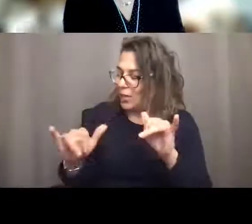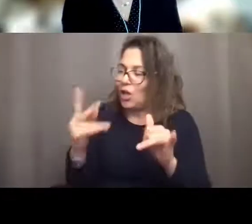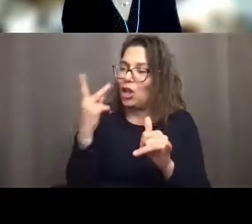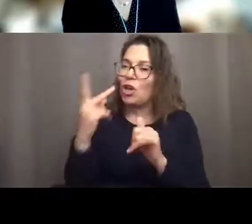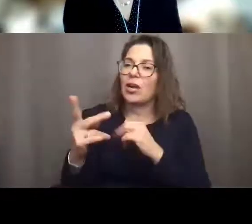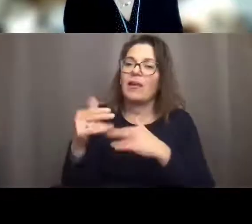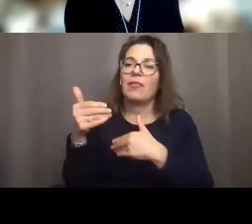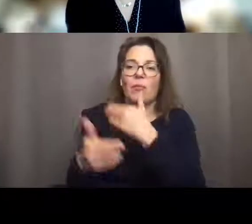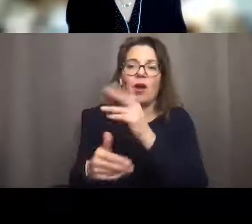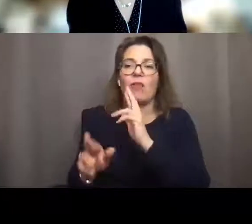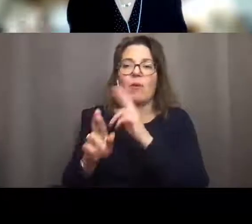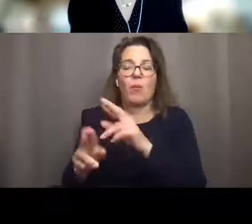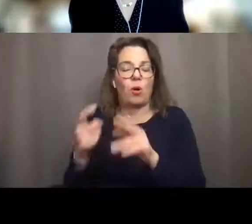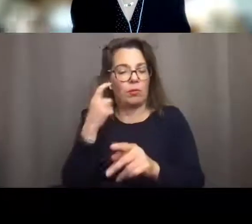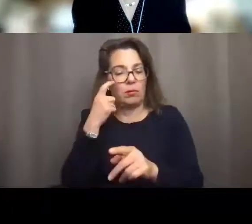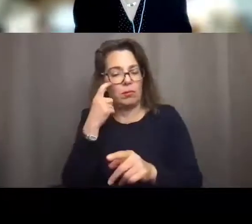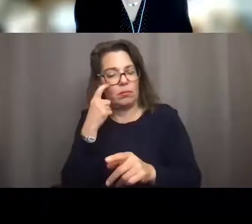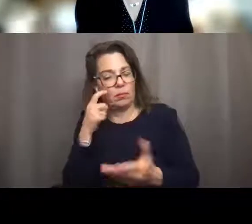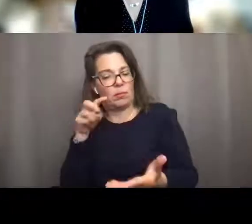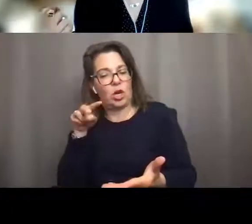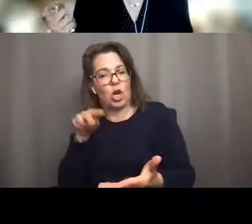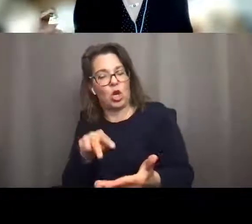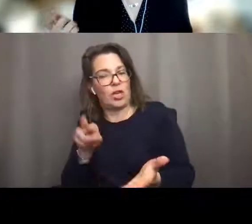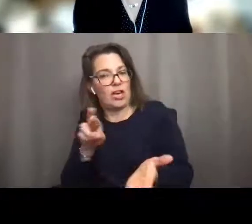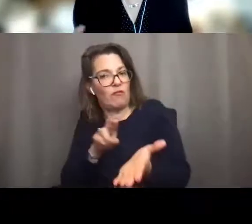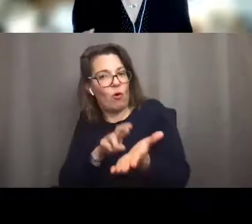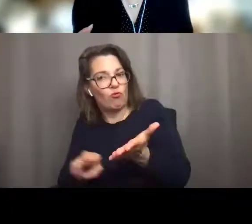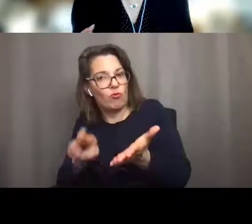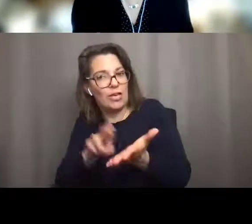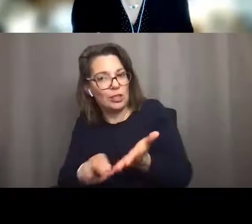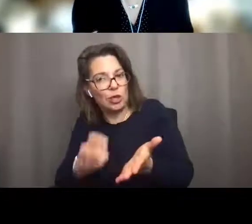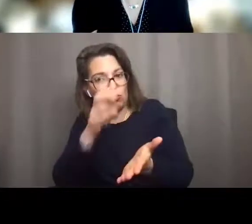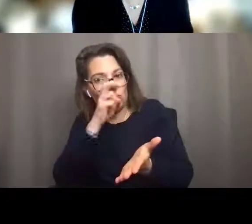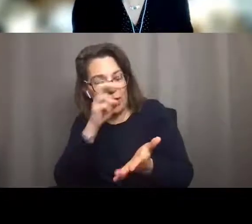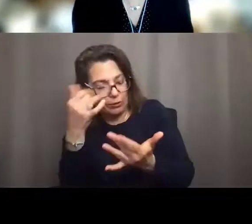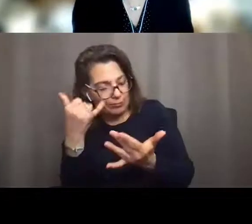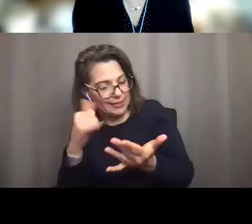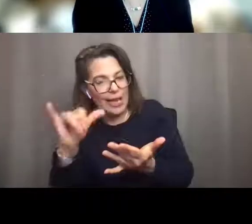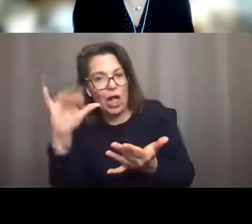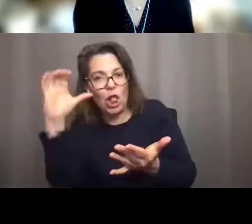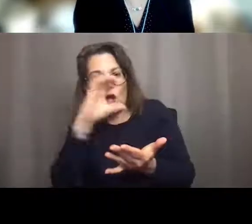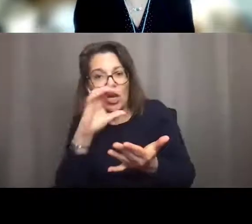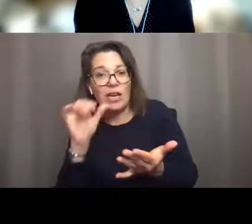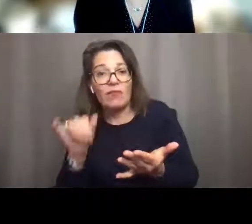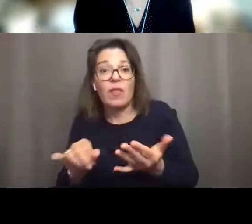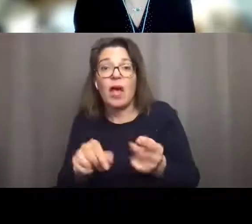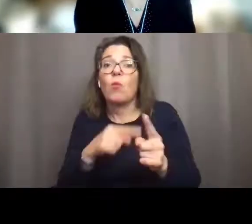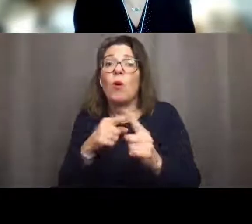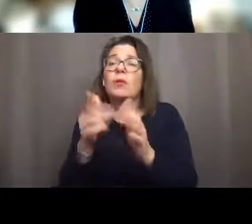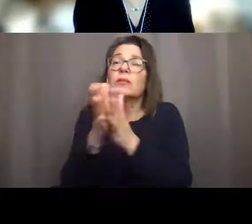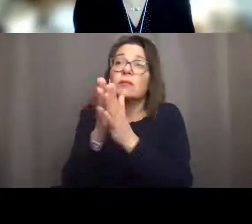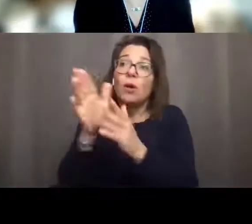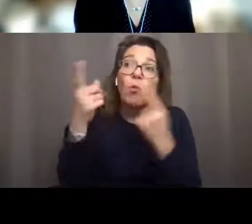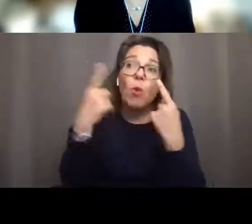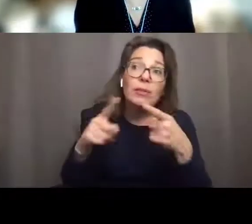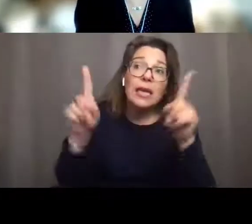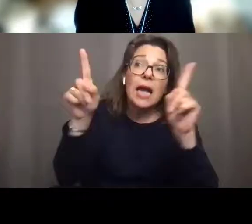with an eye for research rigor. So when we ask, "What was accomplished under these goals?"